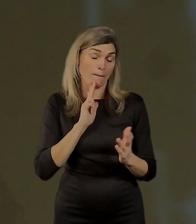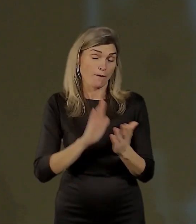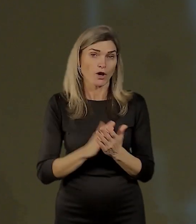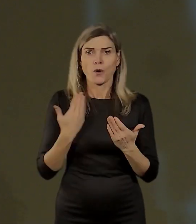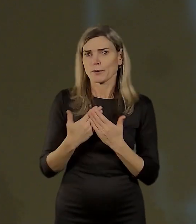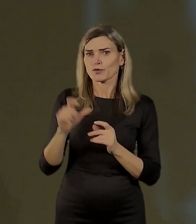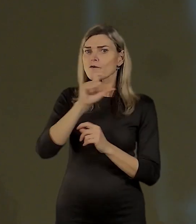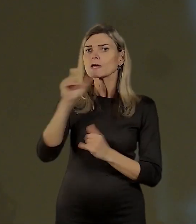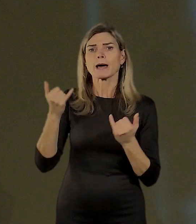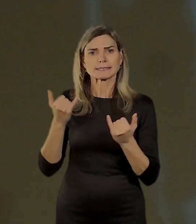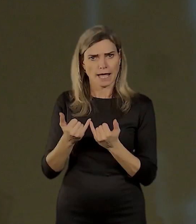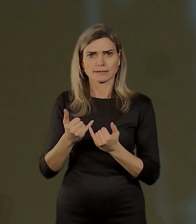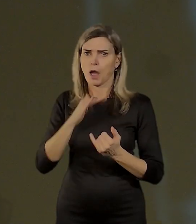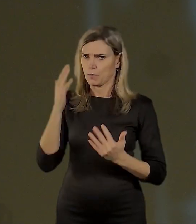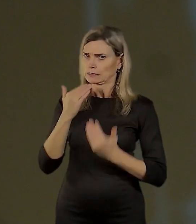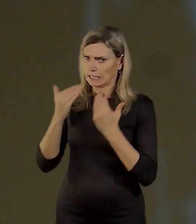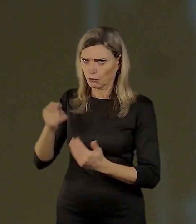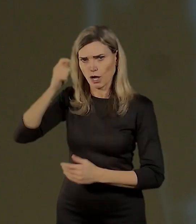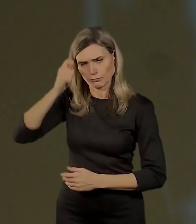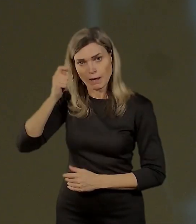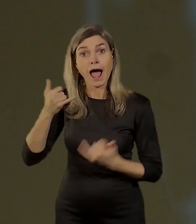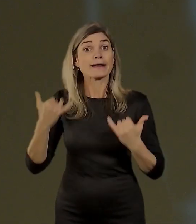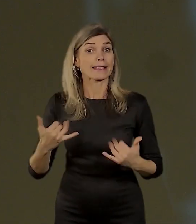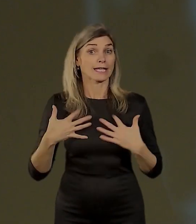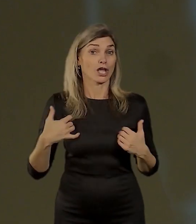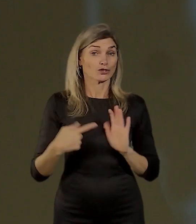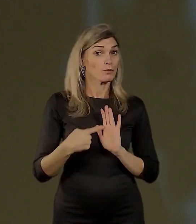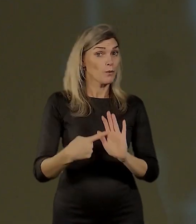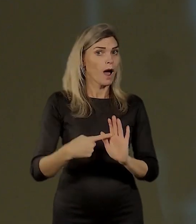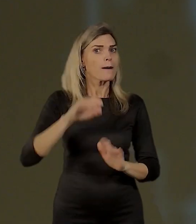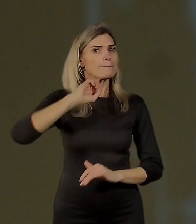Well, I thank the mayor very much for finding time for us and now I would